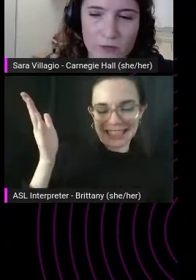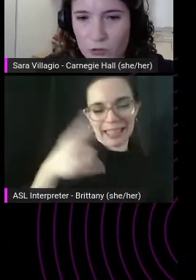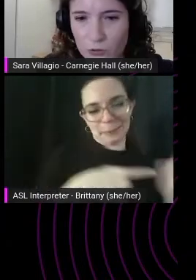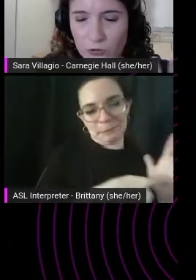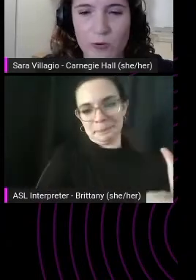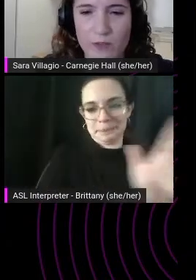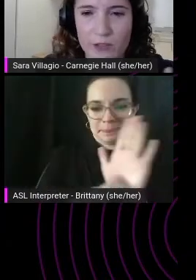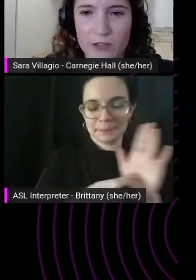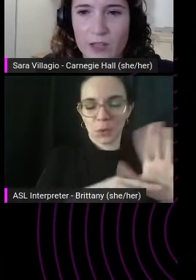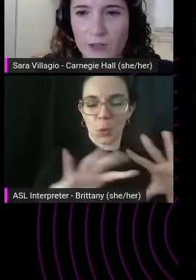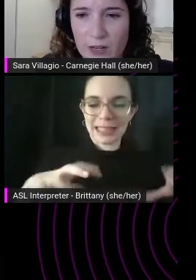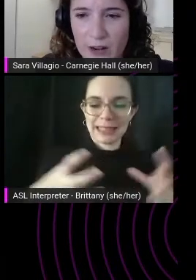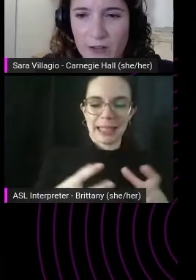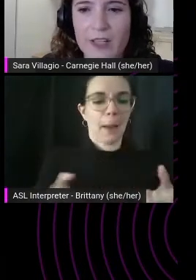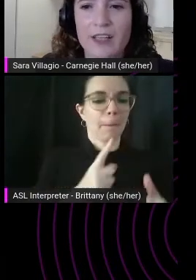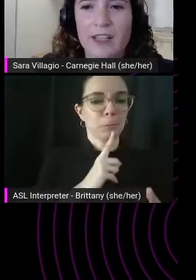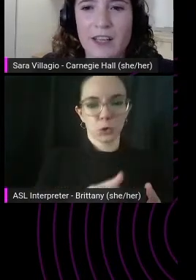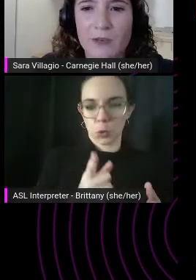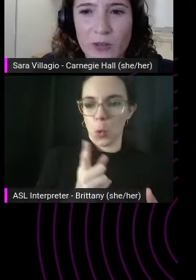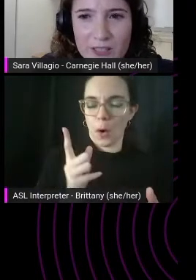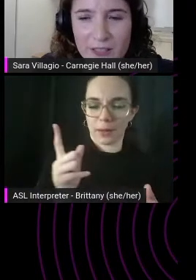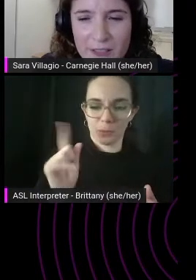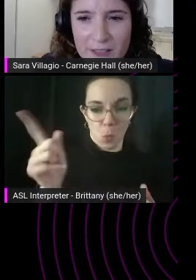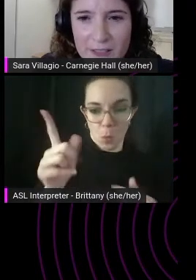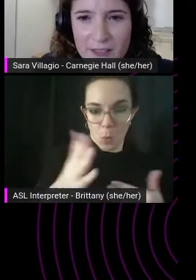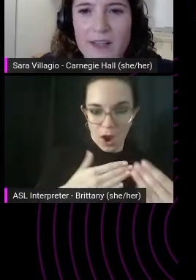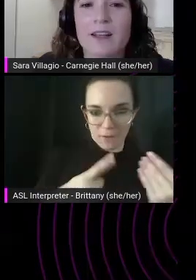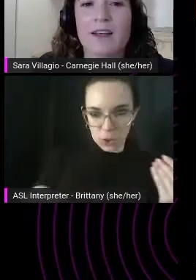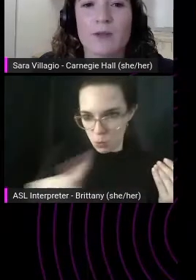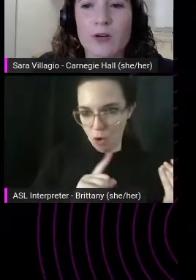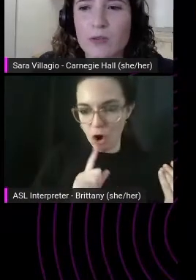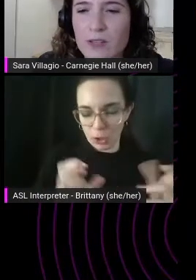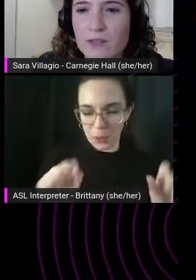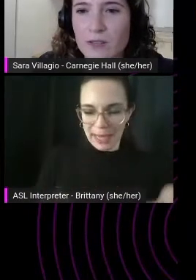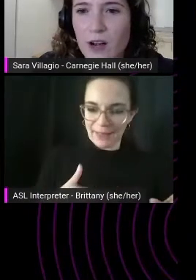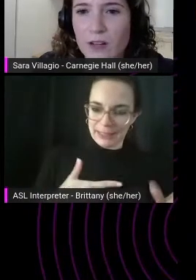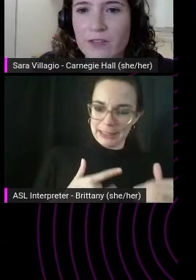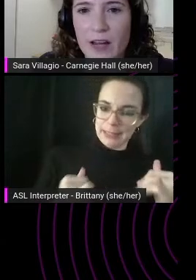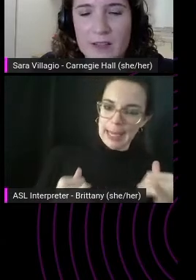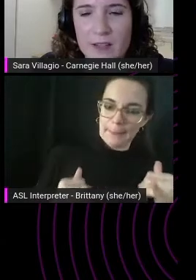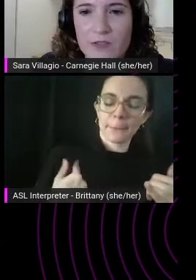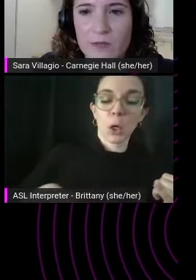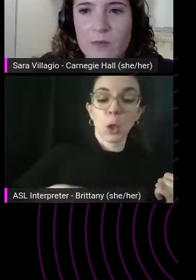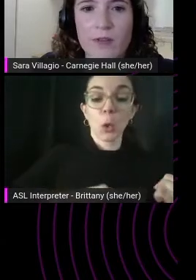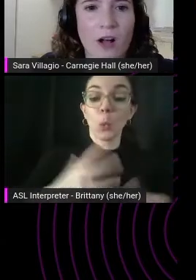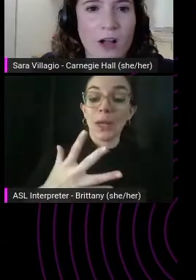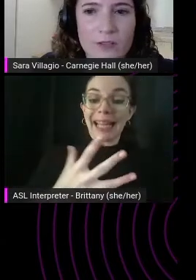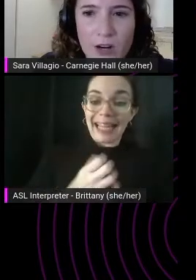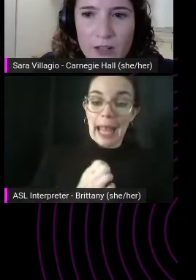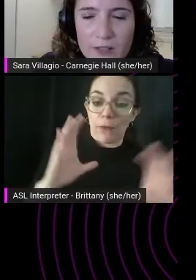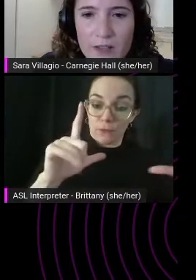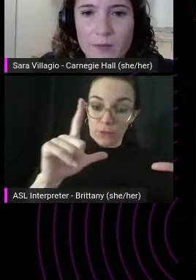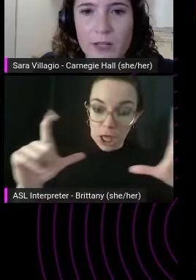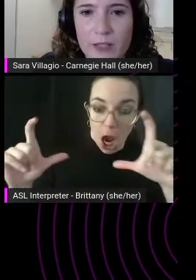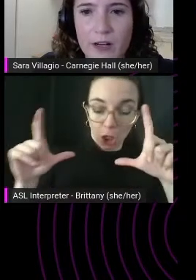the virtual room, wherever you're sitting right now, can relate to this. We receive photography assets from all of the artists that appear